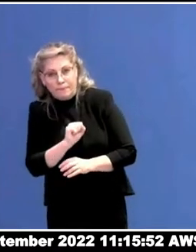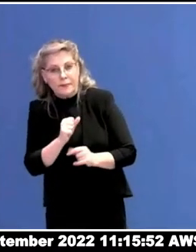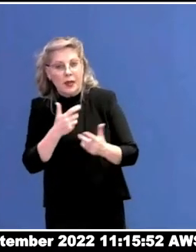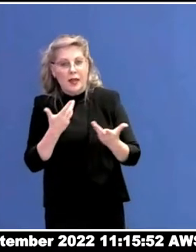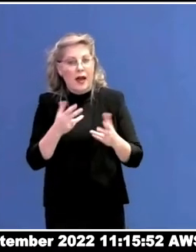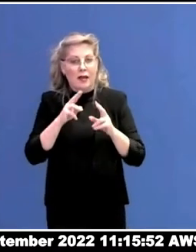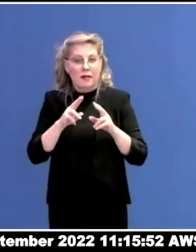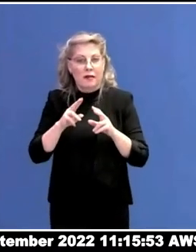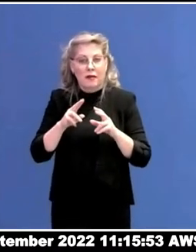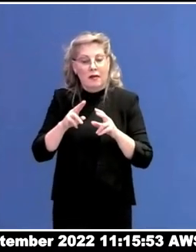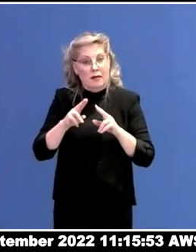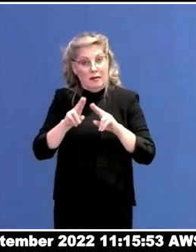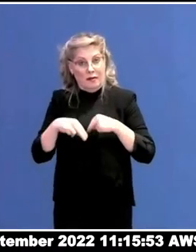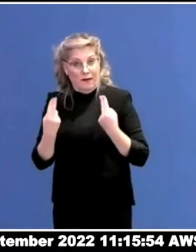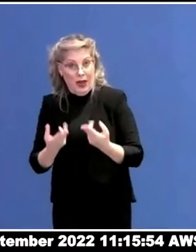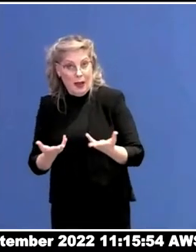after custody. MS McMAHON: Thank you, Ms Krakouer.